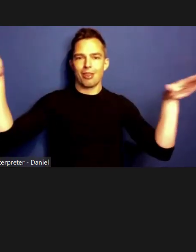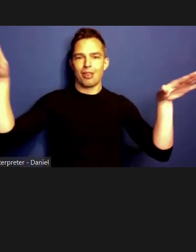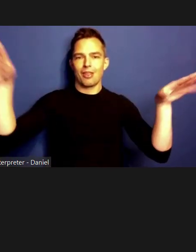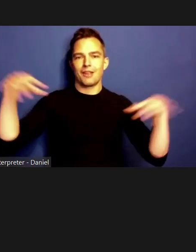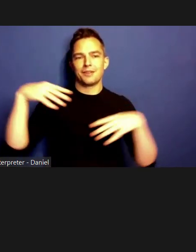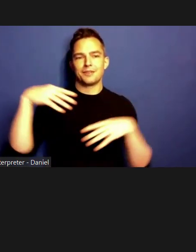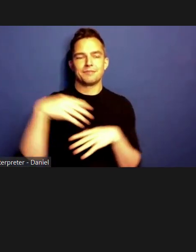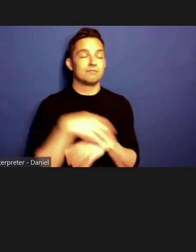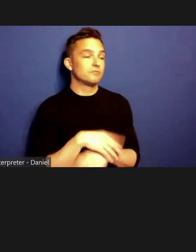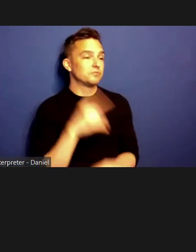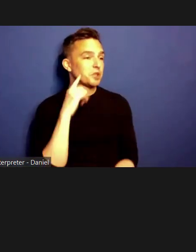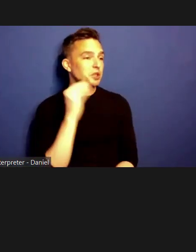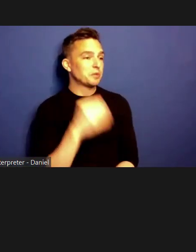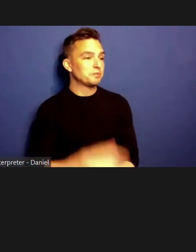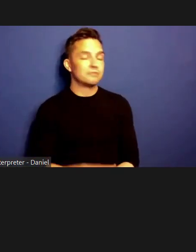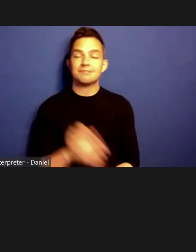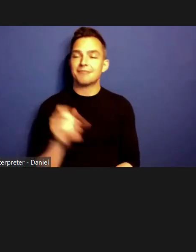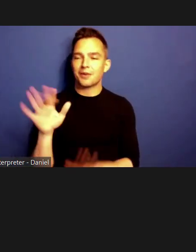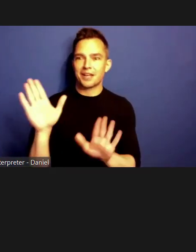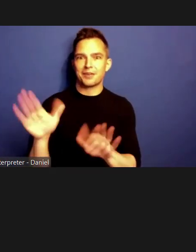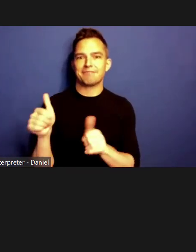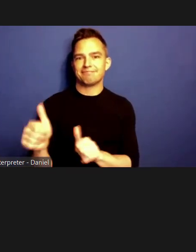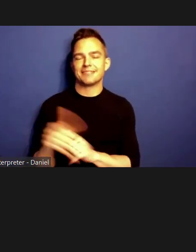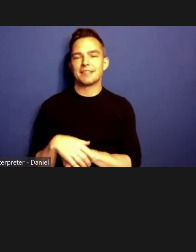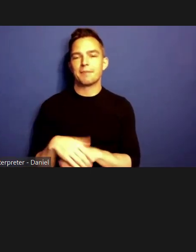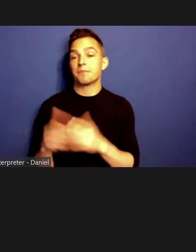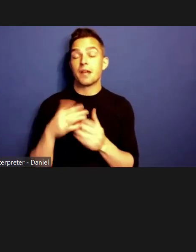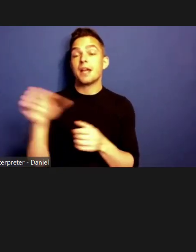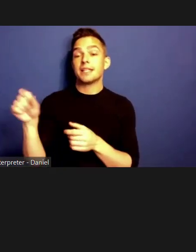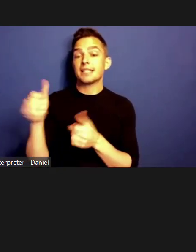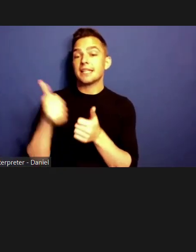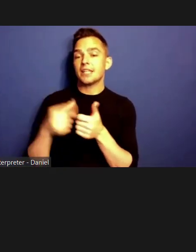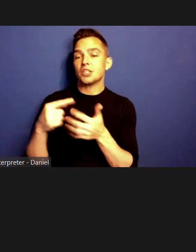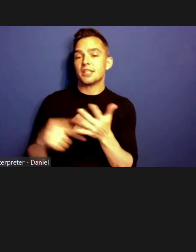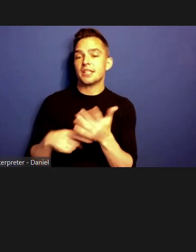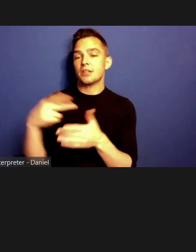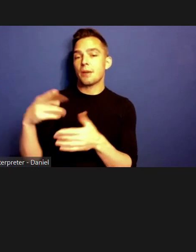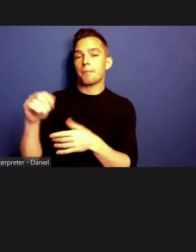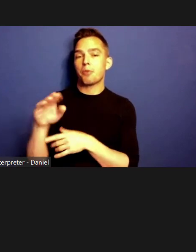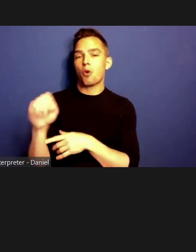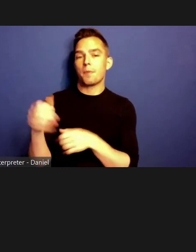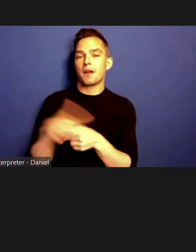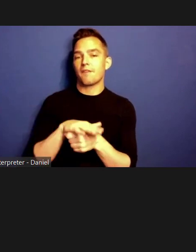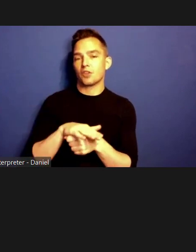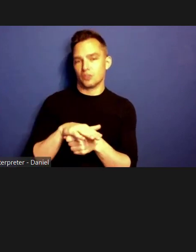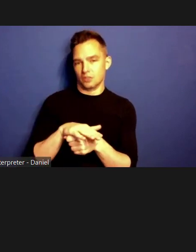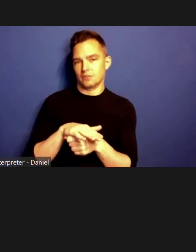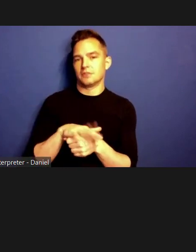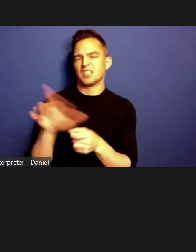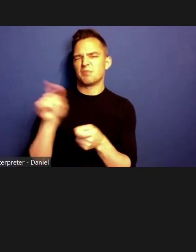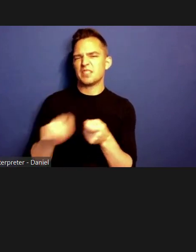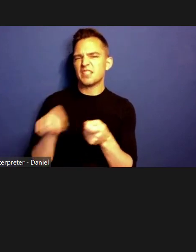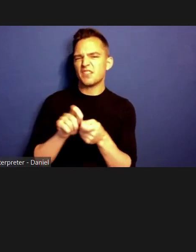William Eiserman: No, it didn't. Dr. Foust: Great. Each of the probe covers are specifically designed to fit the